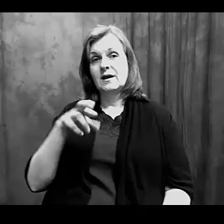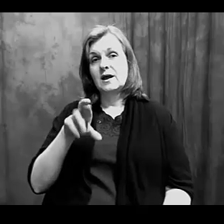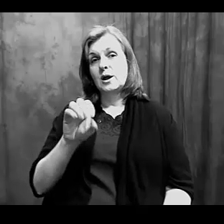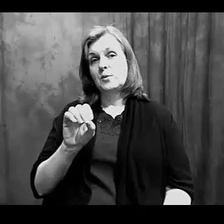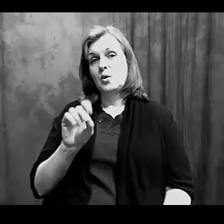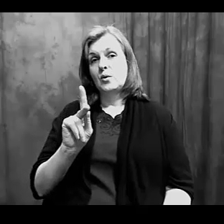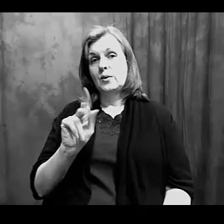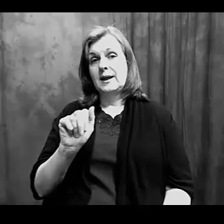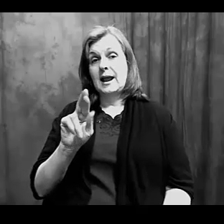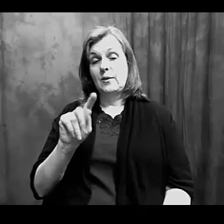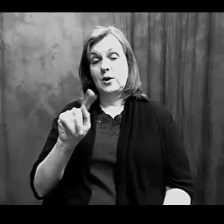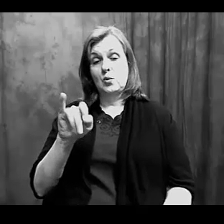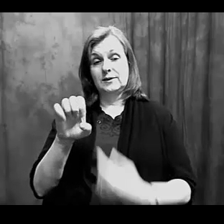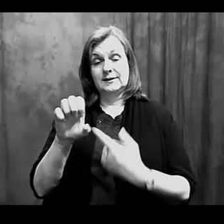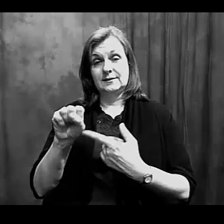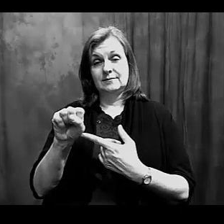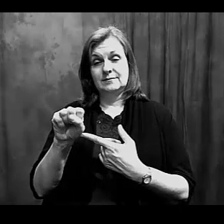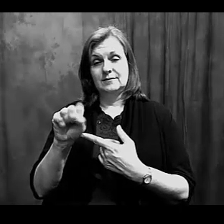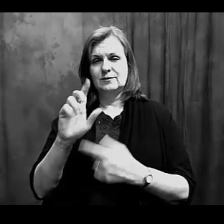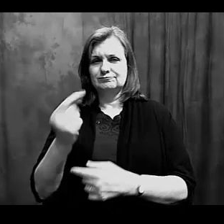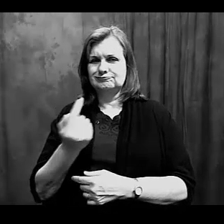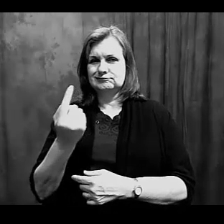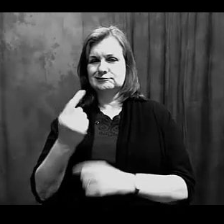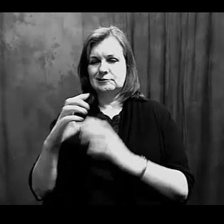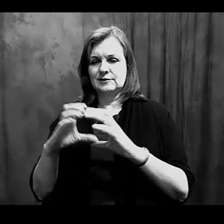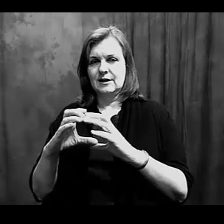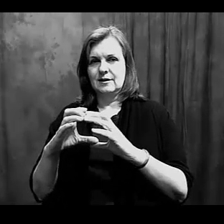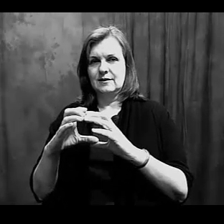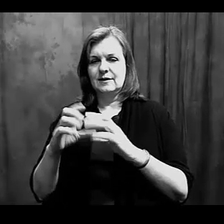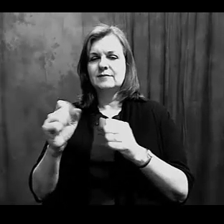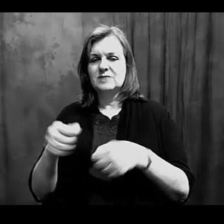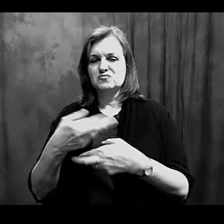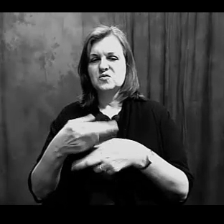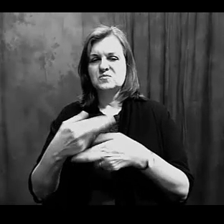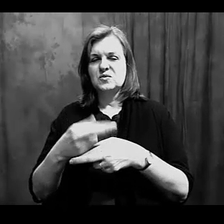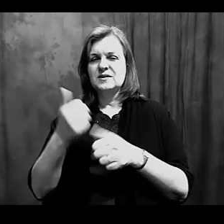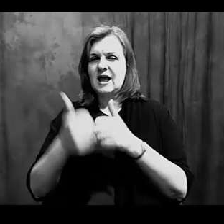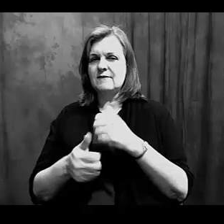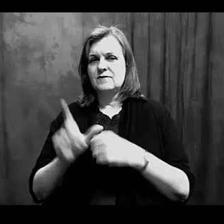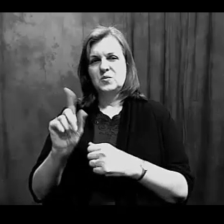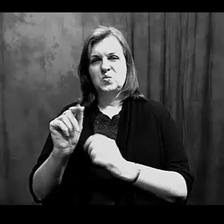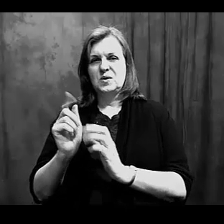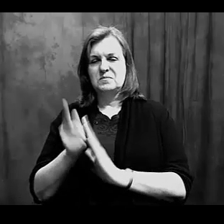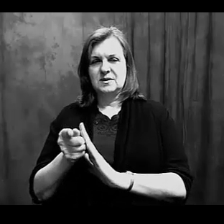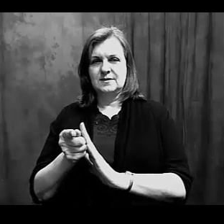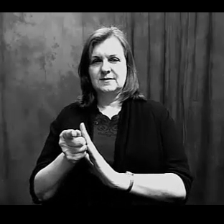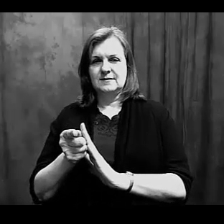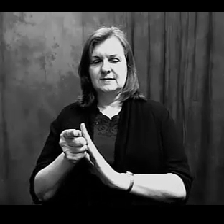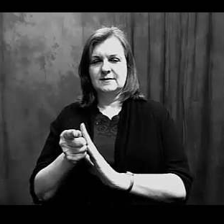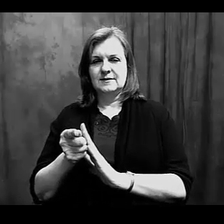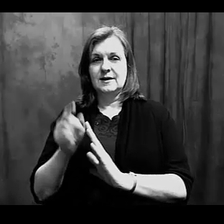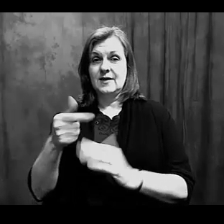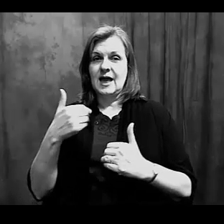prokaryotes because they are single celled they are replicating roughly every 20 minutes